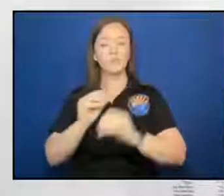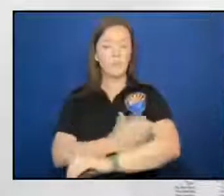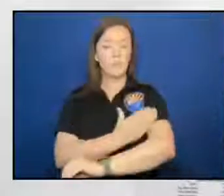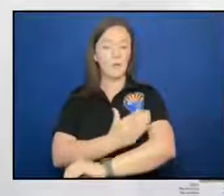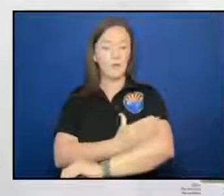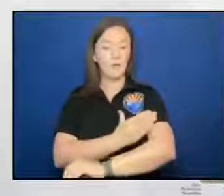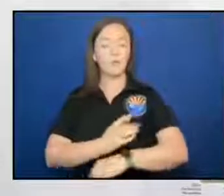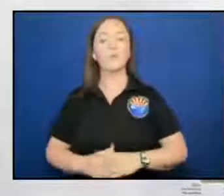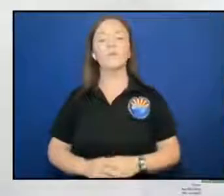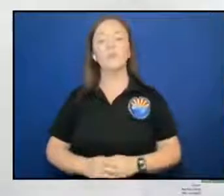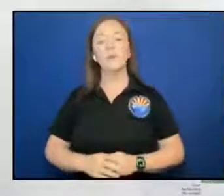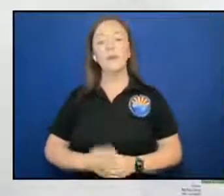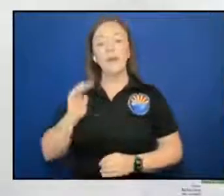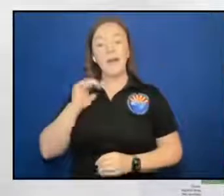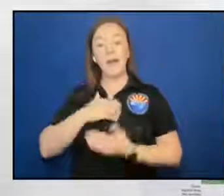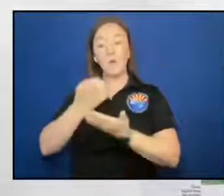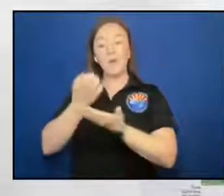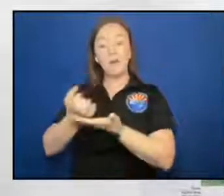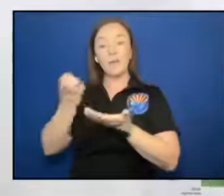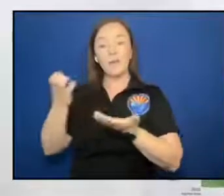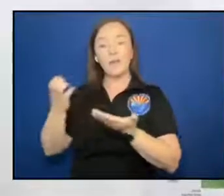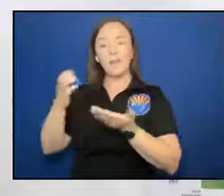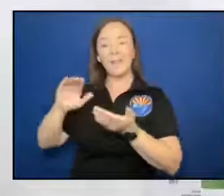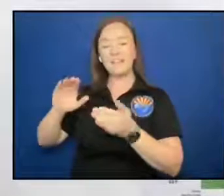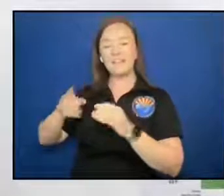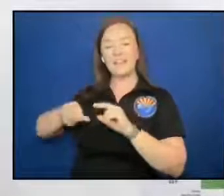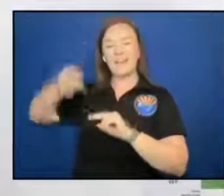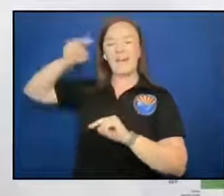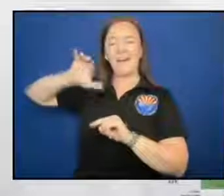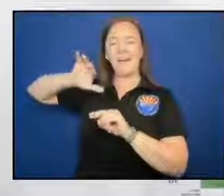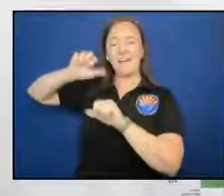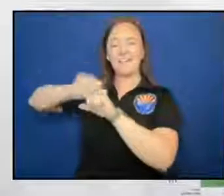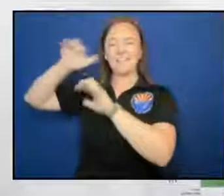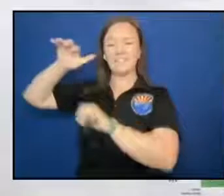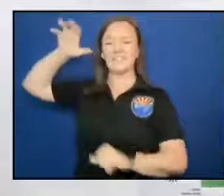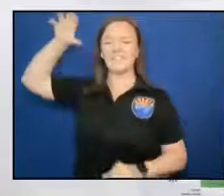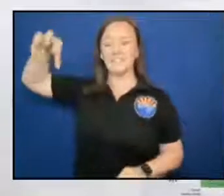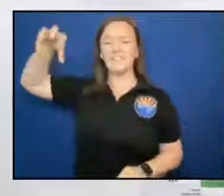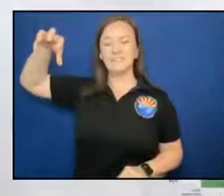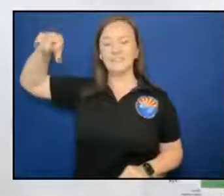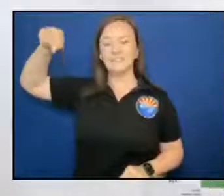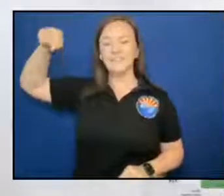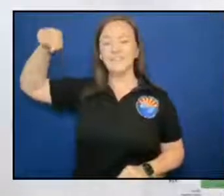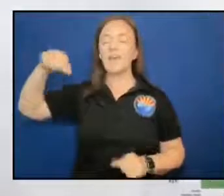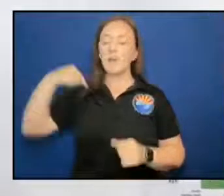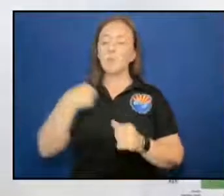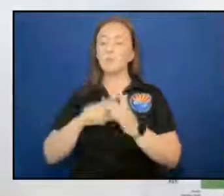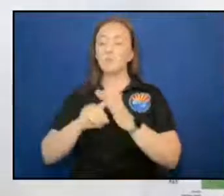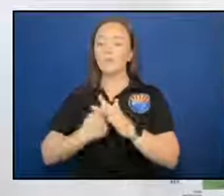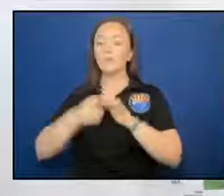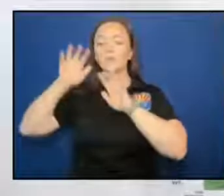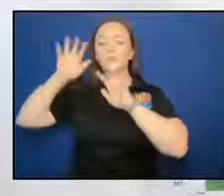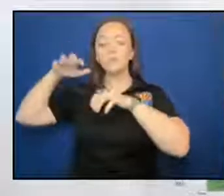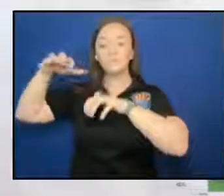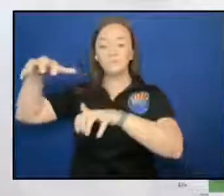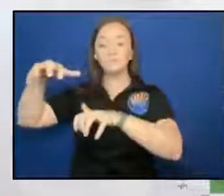AND MAKING THIS ROAD SYSTEM WHERE IT IS WHERE THE ROAD SYSTEM IS MORE ALL WEATHER AND SO THAT WE CAN FINALIZE